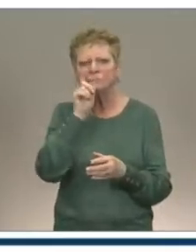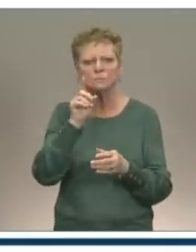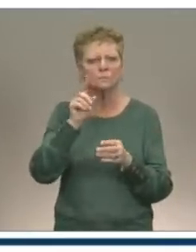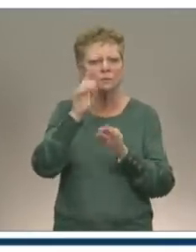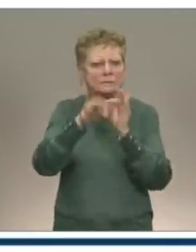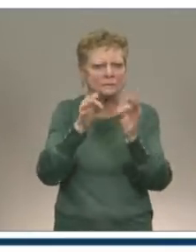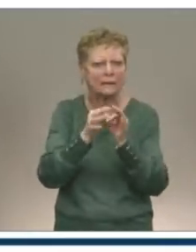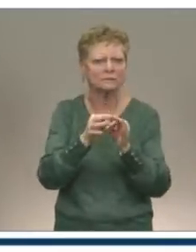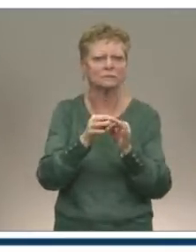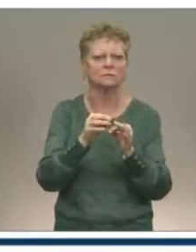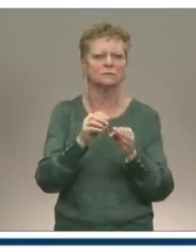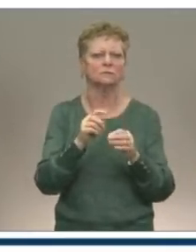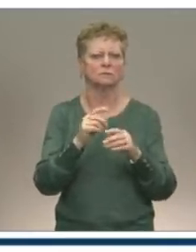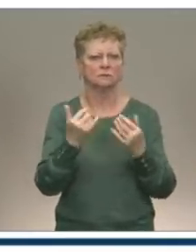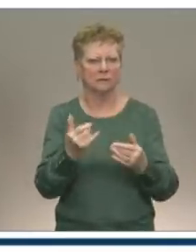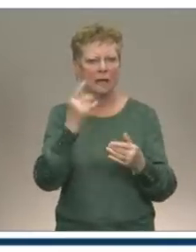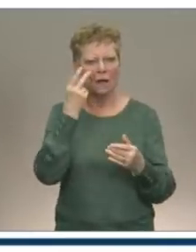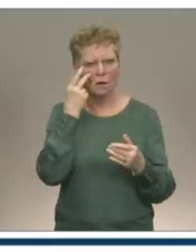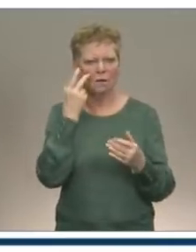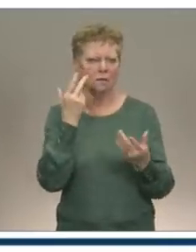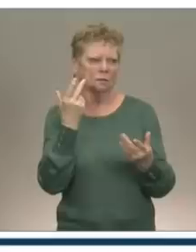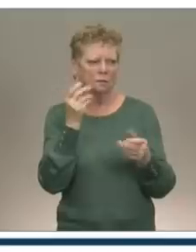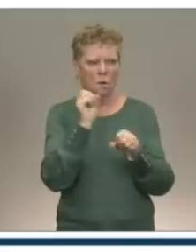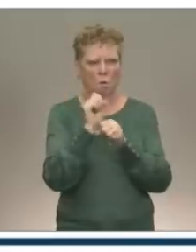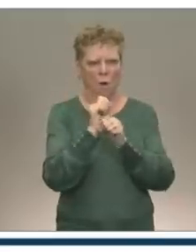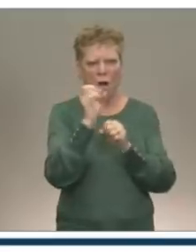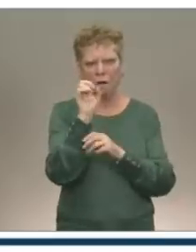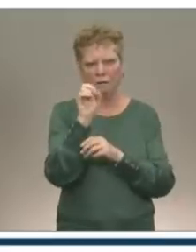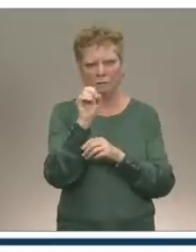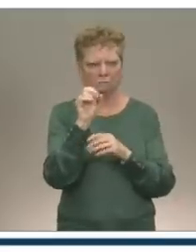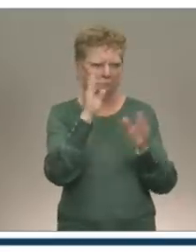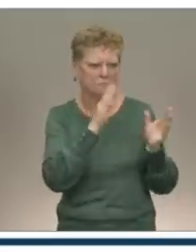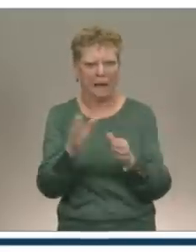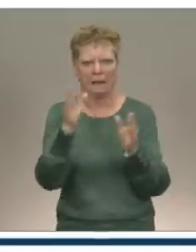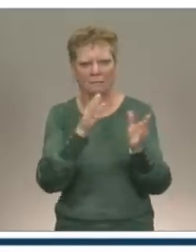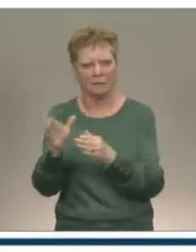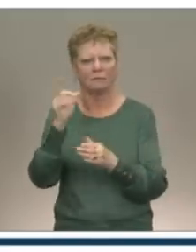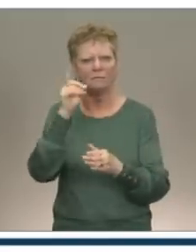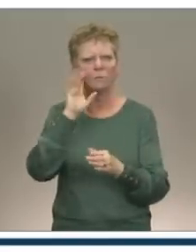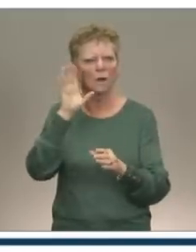just working on some final details but there'll be more information coming in in the days ahead